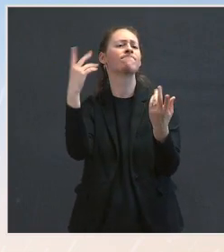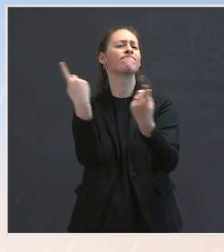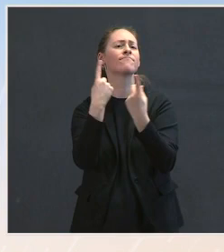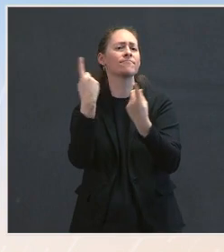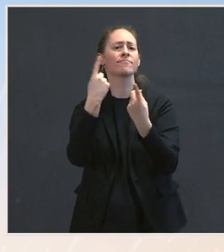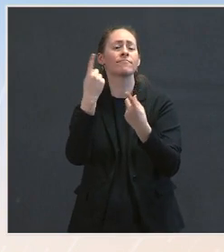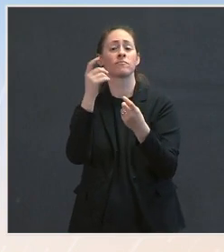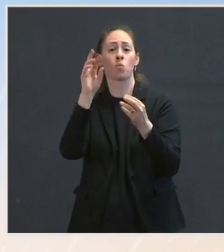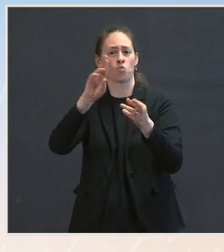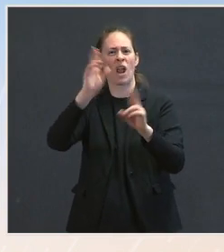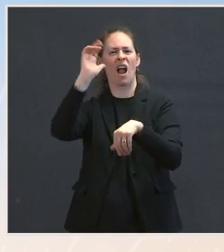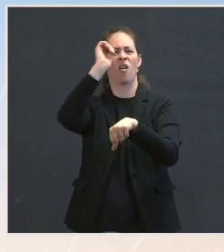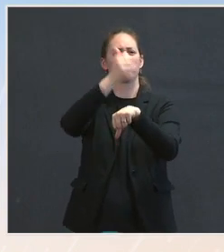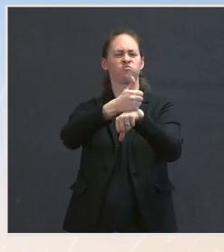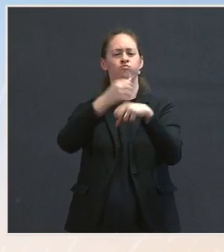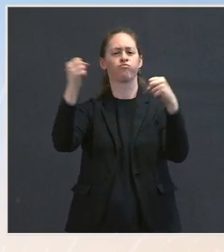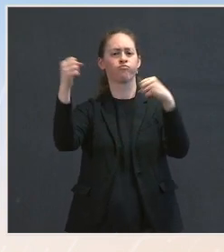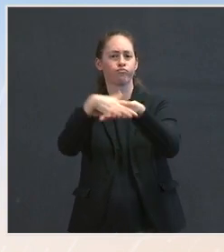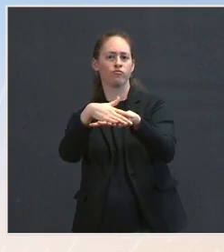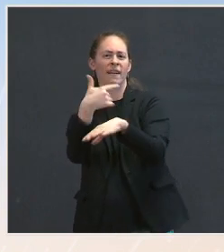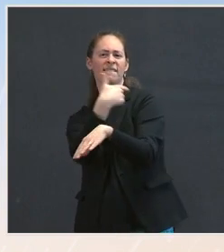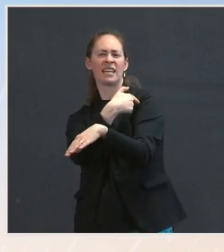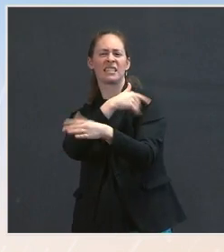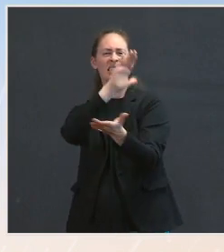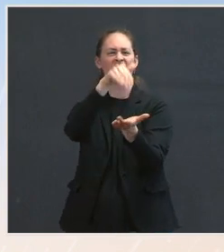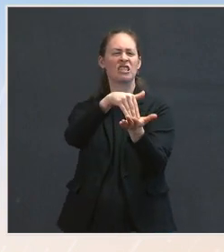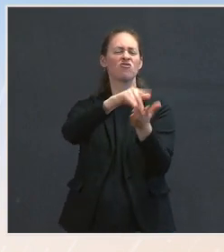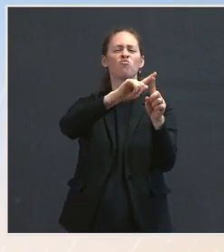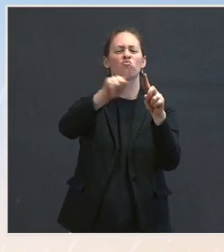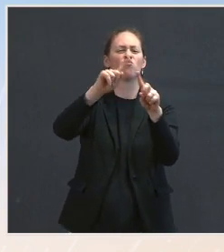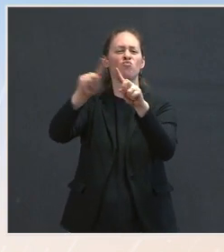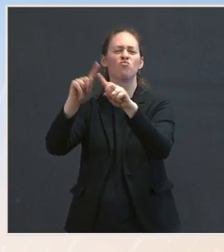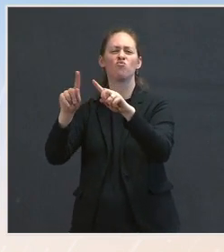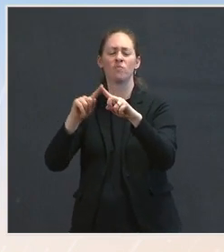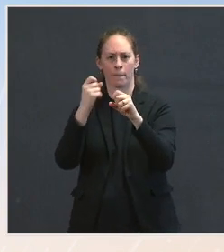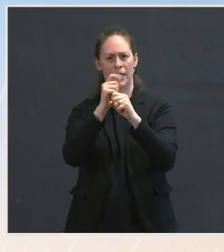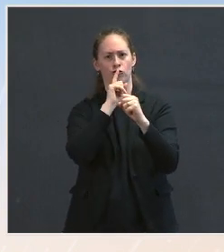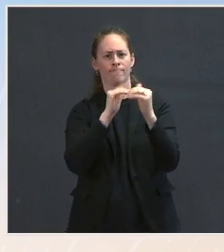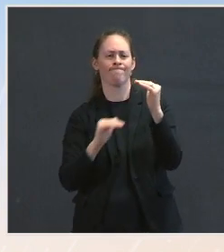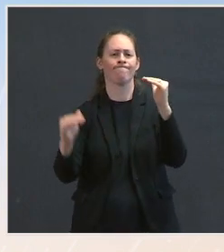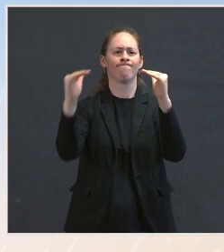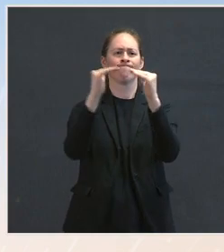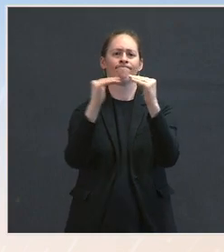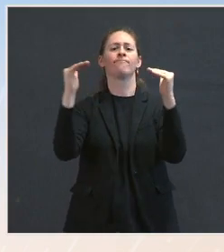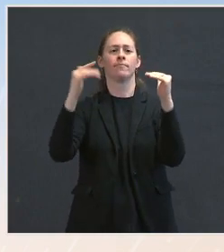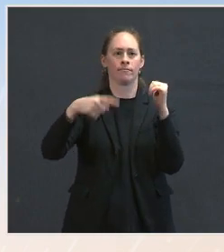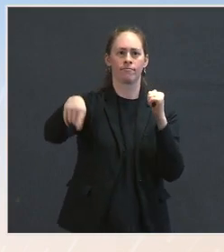to more equitably distribute the vaccine. But there's more work to be done. And we expect, as we get to the point